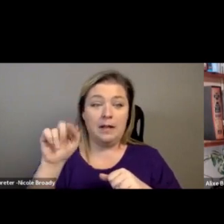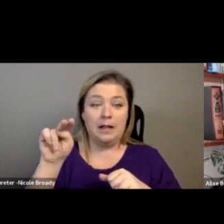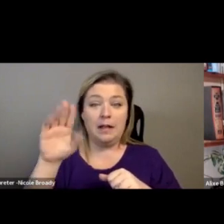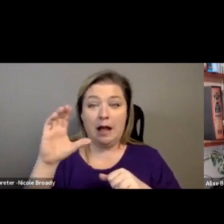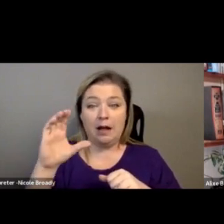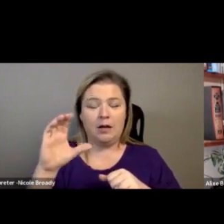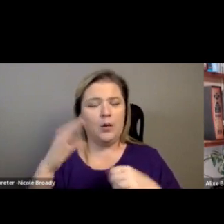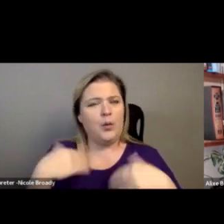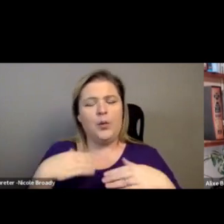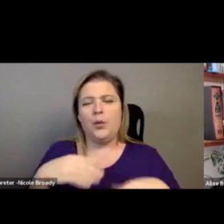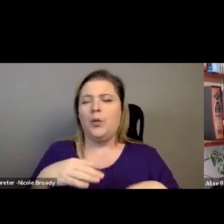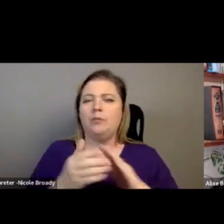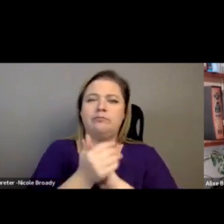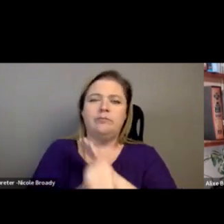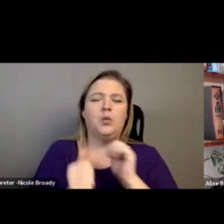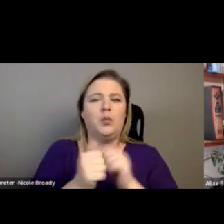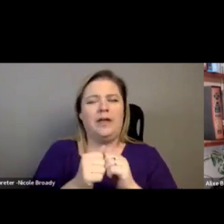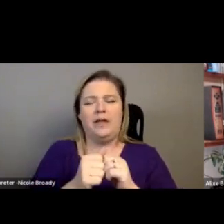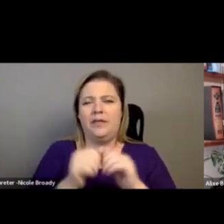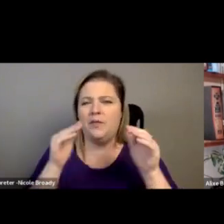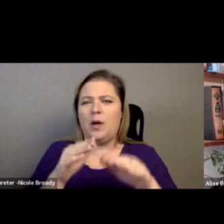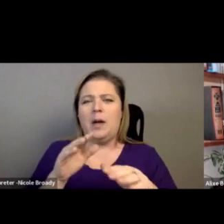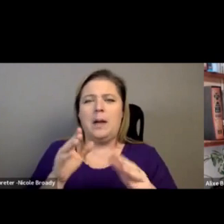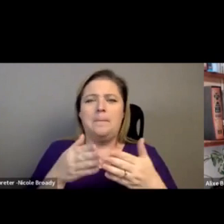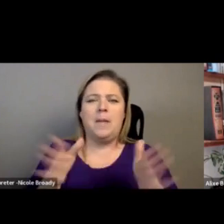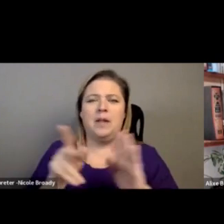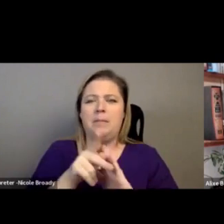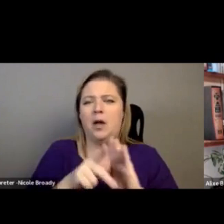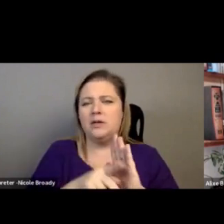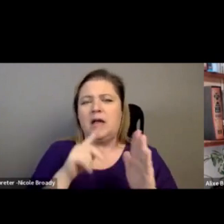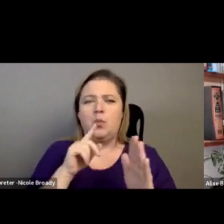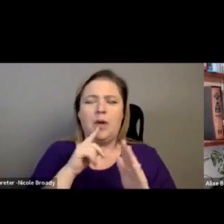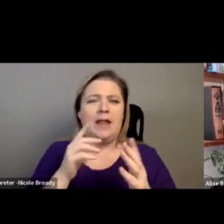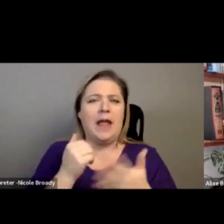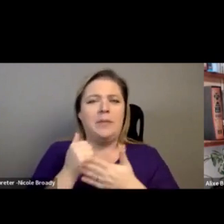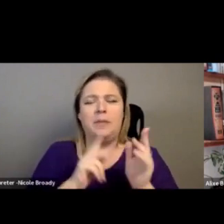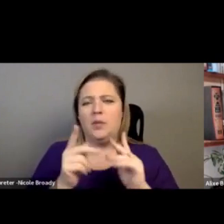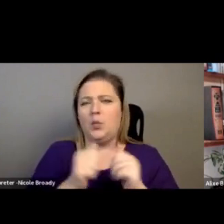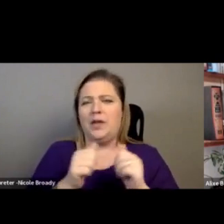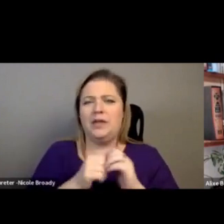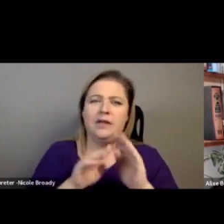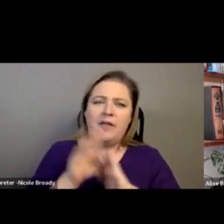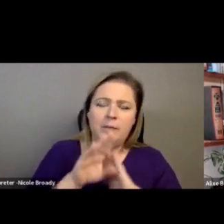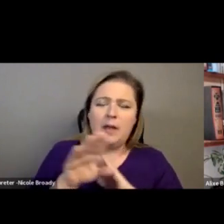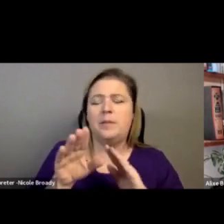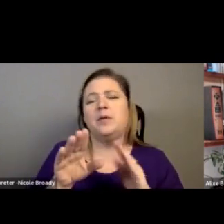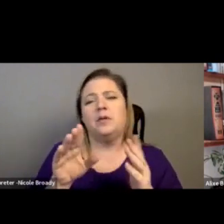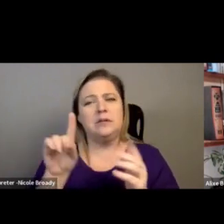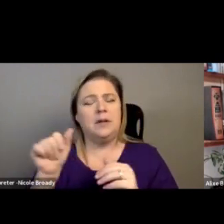and interest in public policy and excels at communicating the needs of people with developmental disabilities to public official officials. She